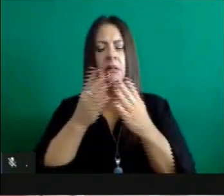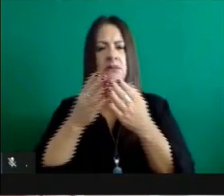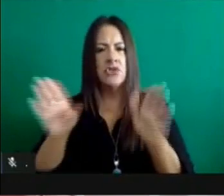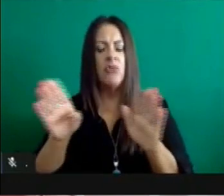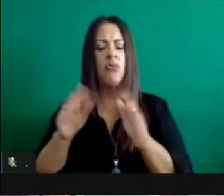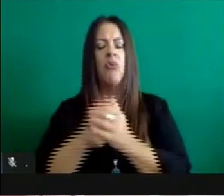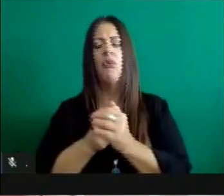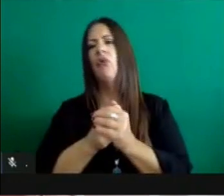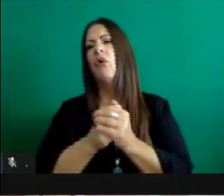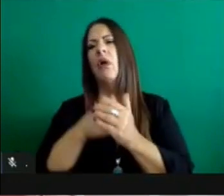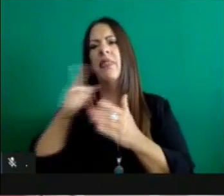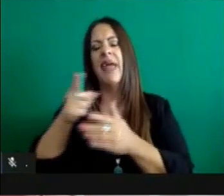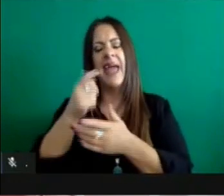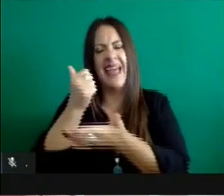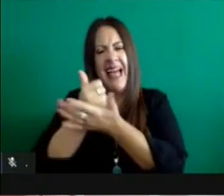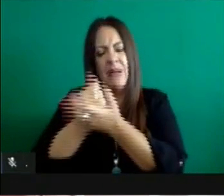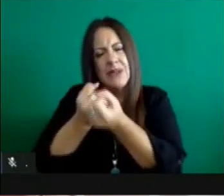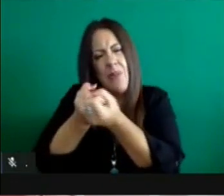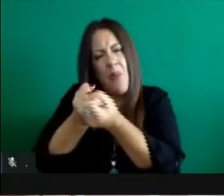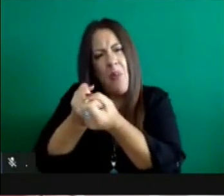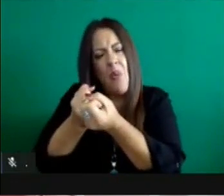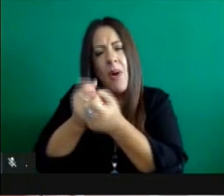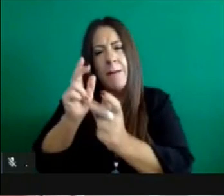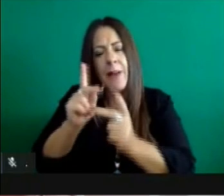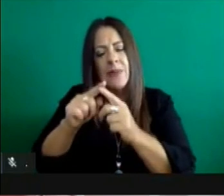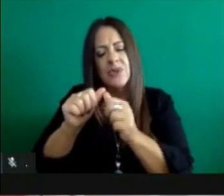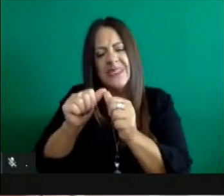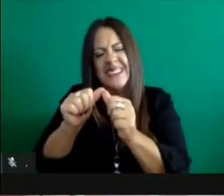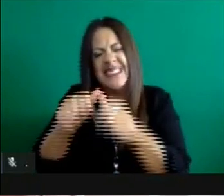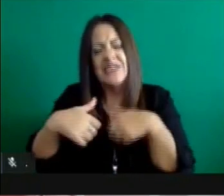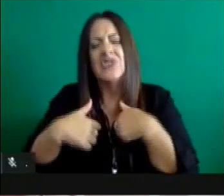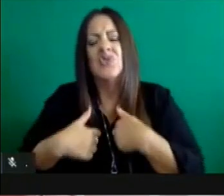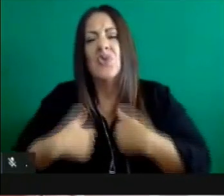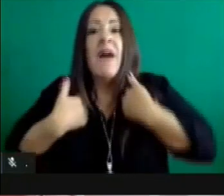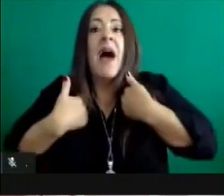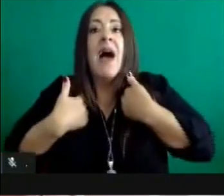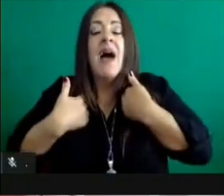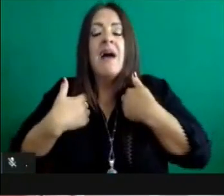WITH COVID, BUT ALSO, PATIENTS WITH HEART ATTACKS, STROKES, OTHER SERIOUS CONDITIONS, WHERE THAT SAME MINUTE-TO- MINUTE FINE-TUNING IS NECESSARY